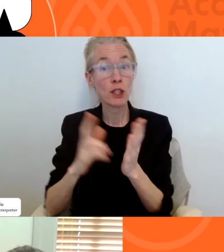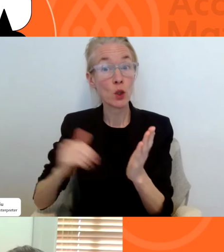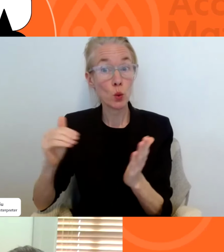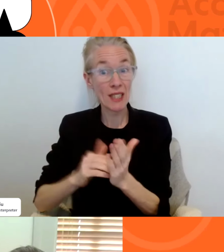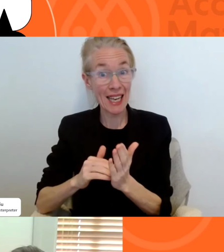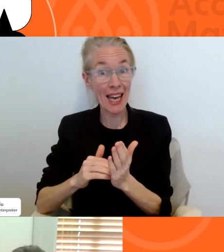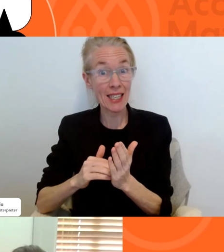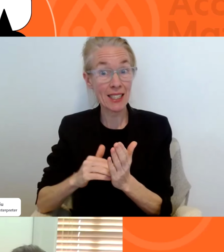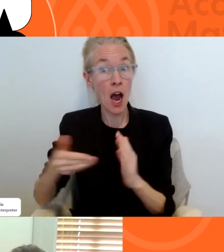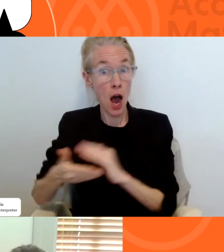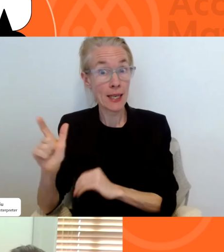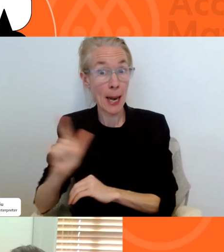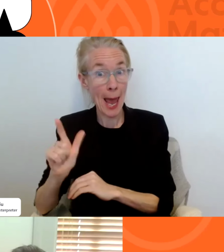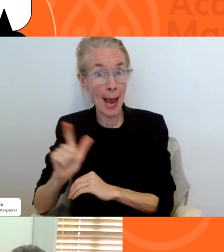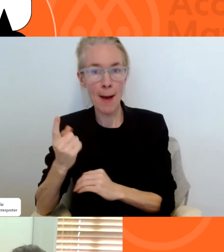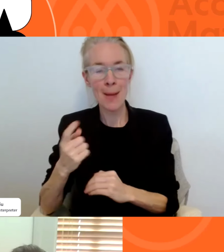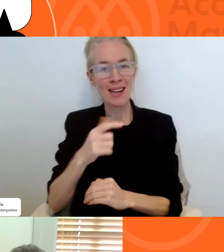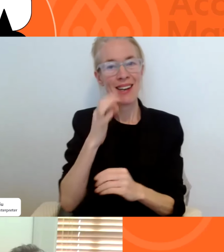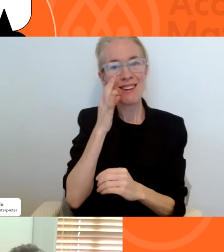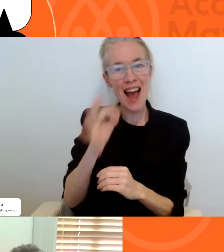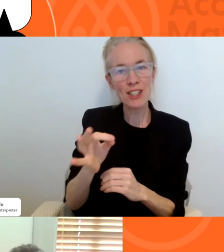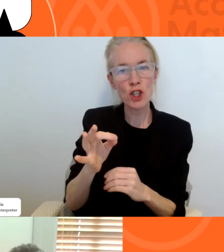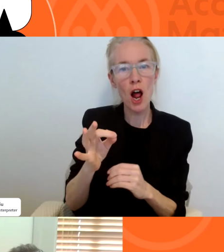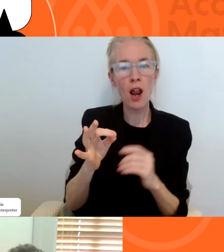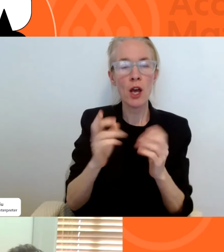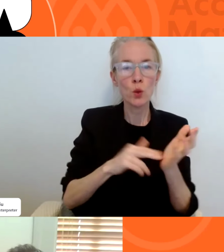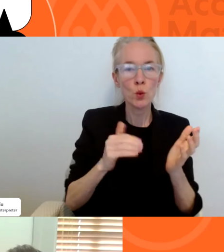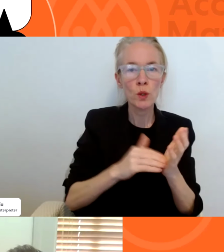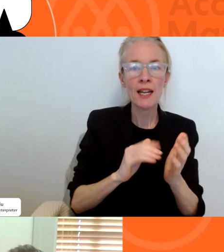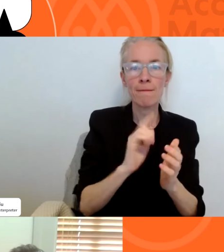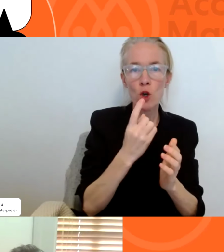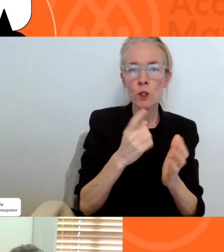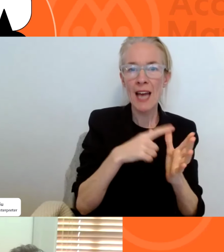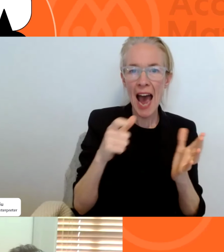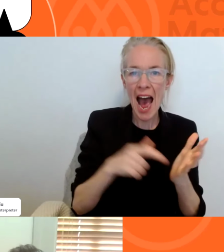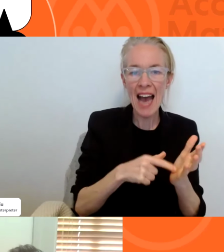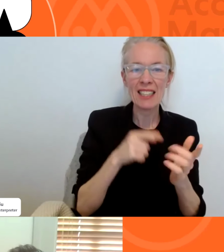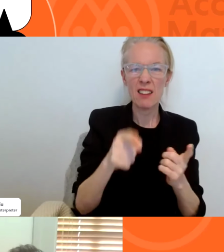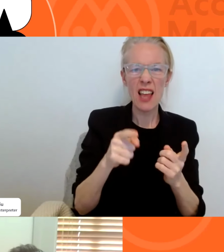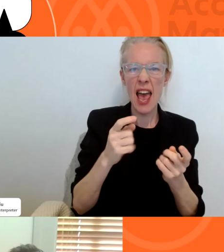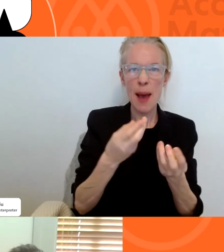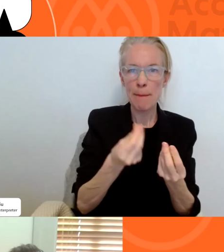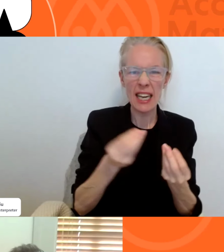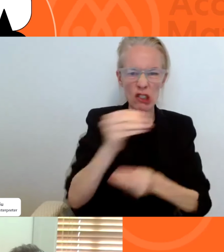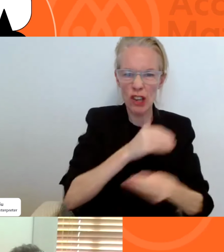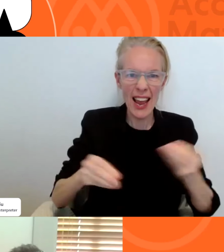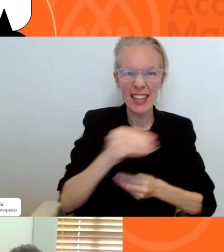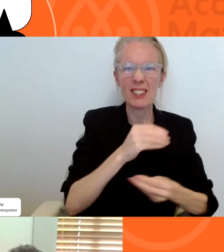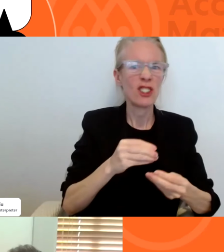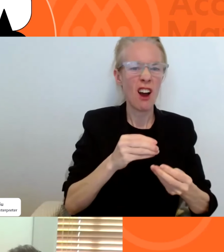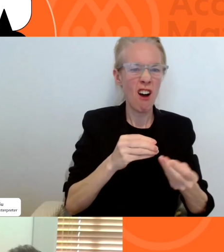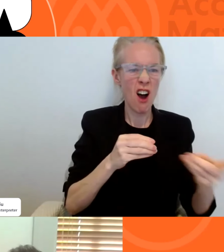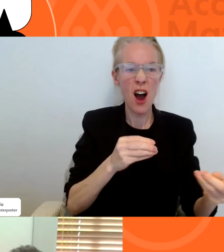community housing providers or the provision of housing, that's gone back to the centre to pay for tax cuts. He had the Housing